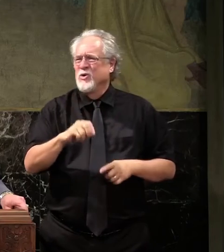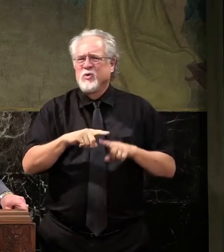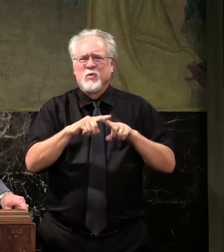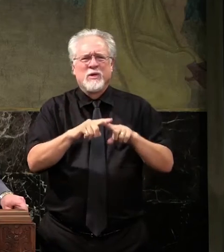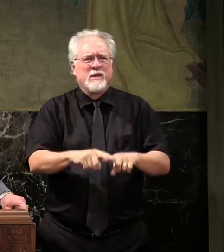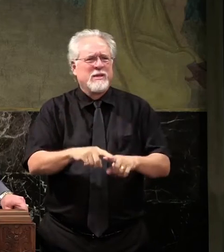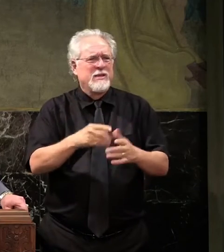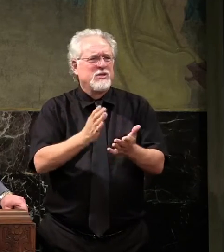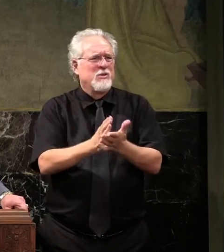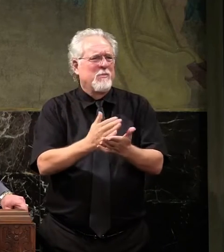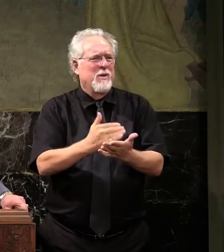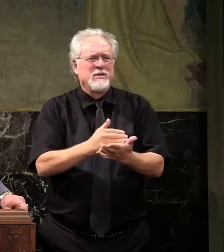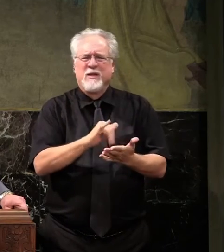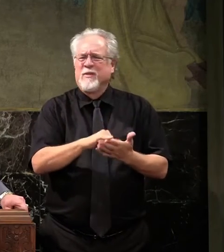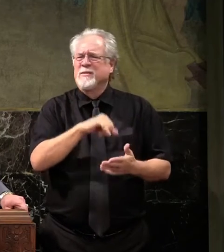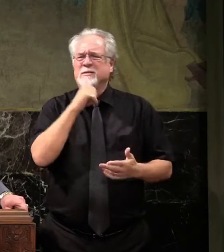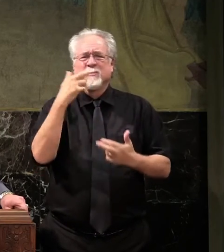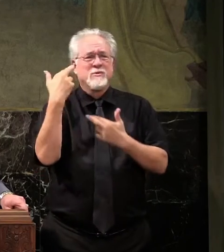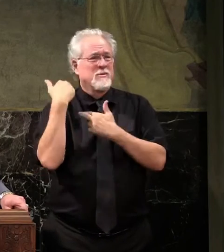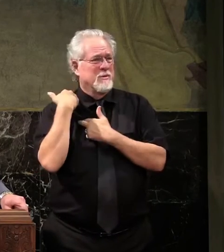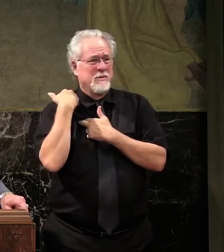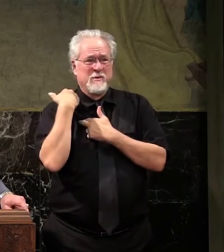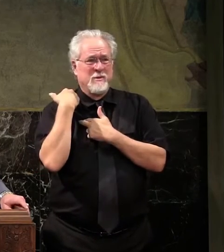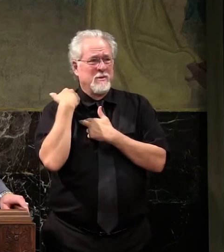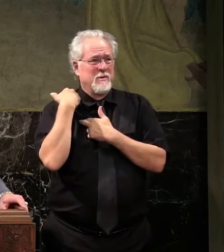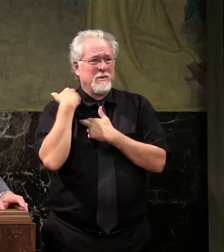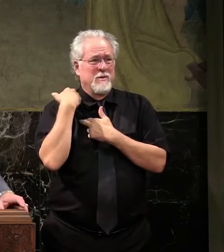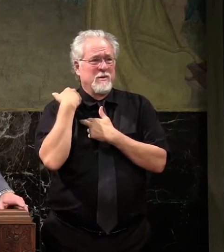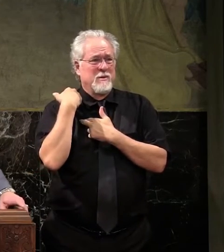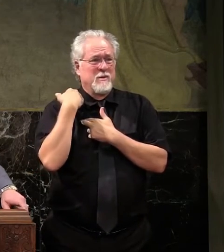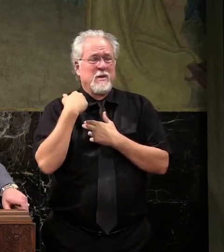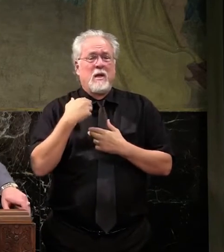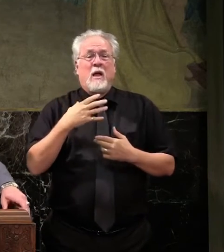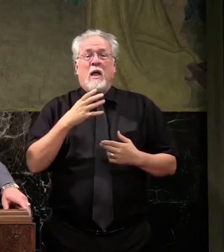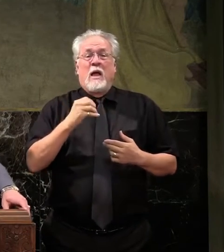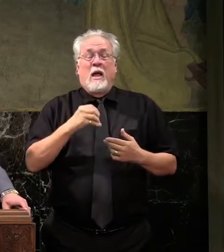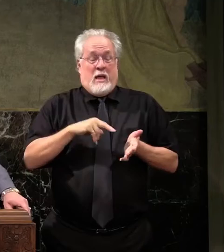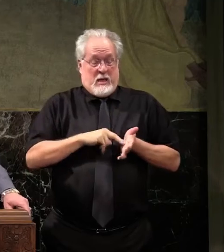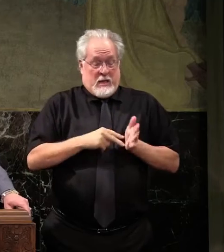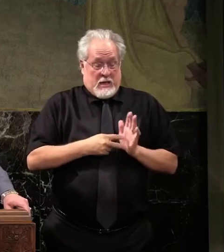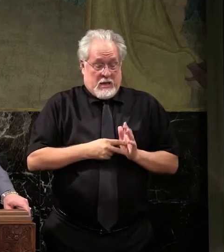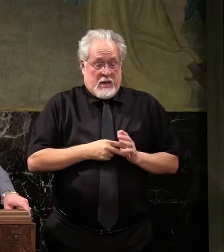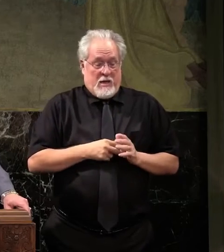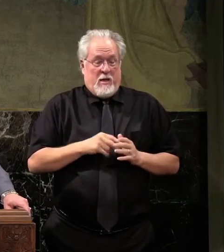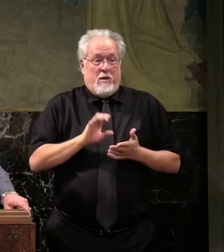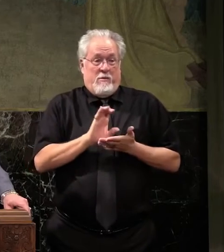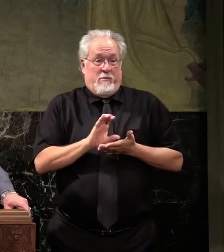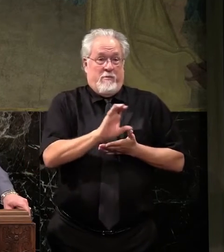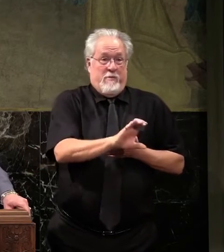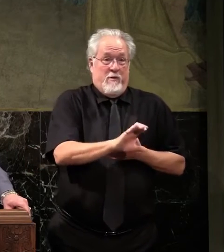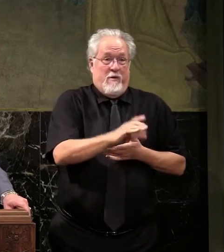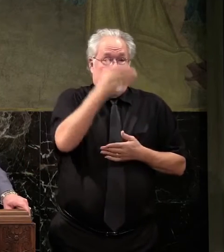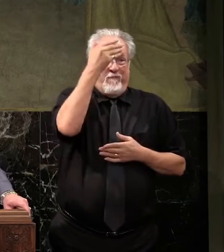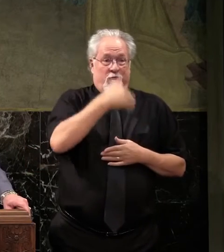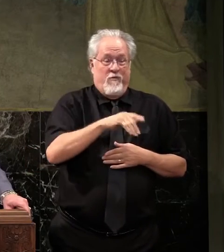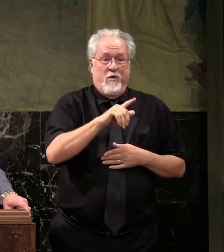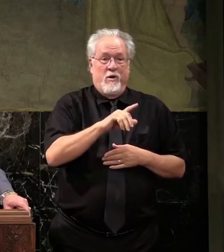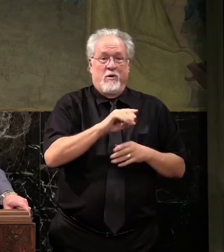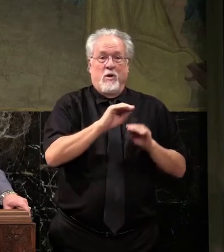That's why it is irresponsible and the implication of front-loading TOPS so